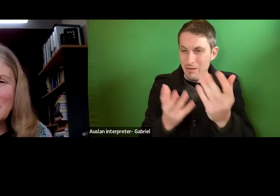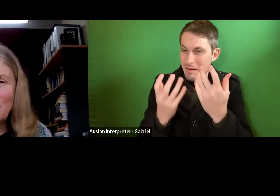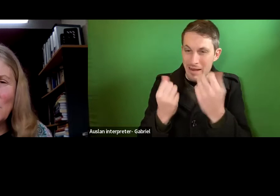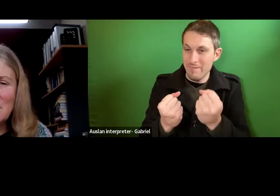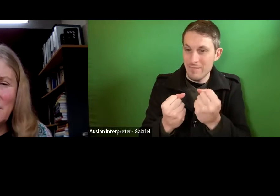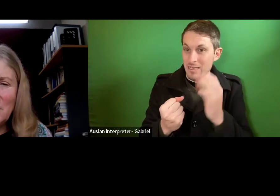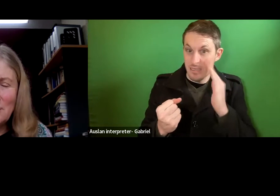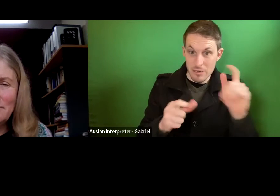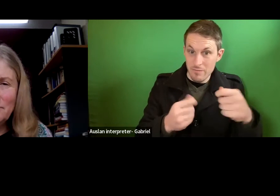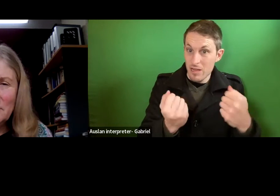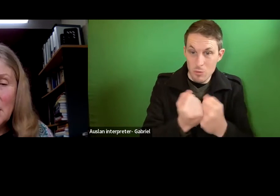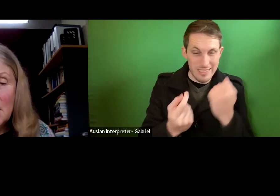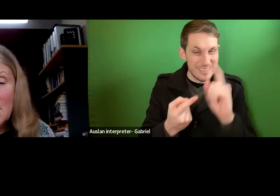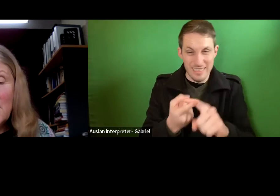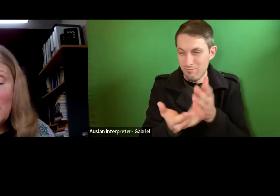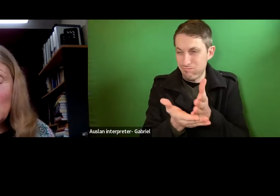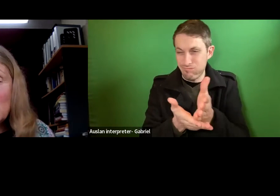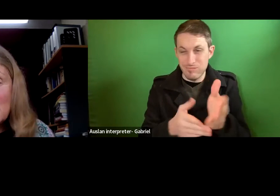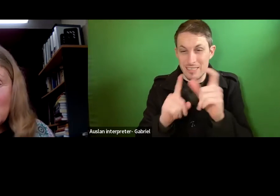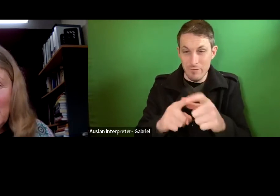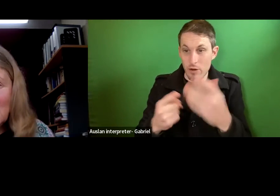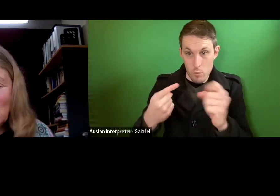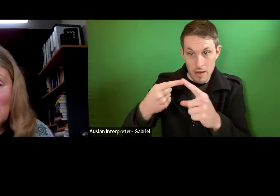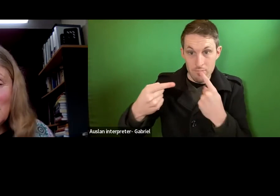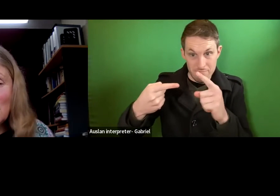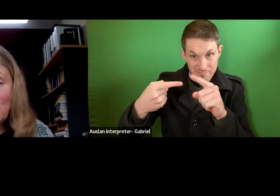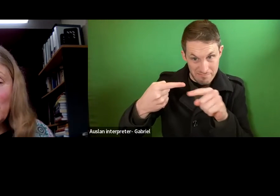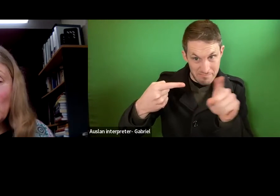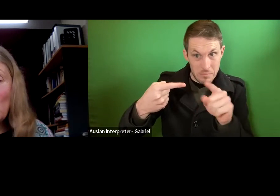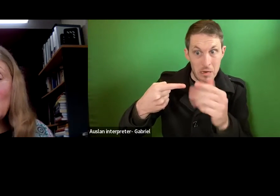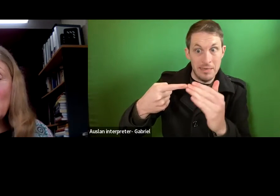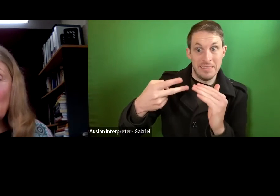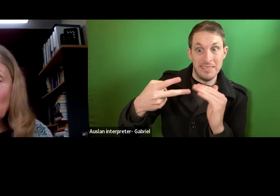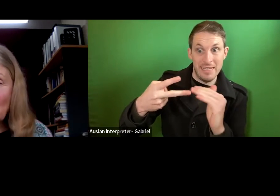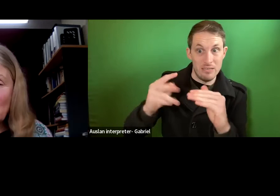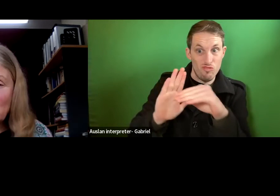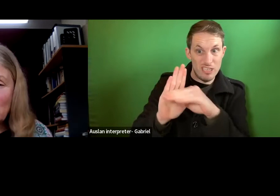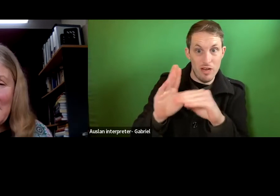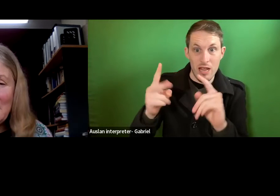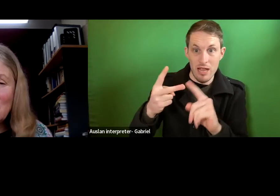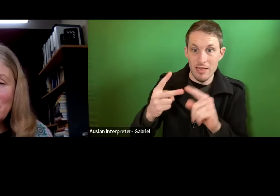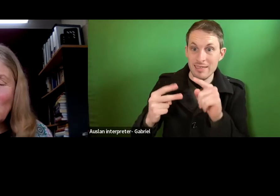support and intervention. That we would expect students to perform well below chronological age